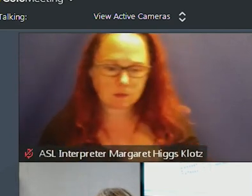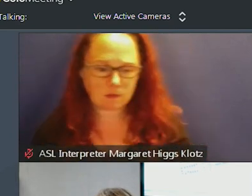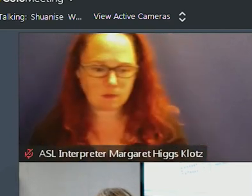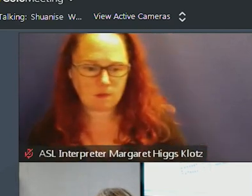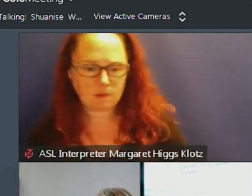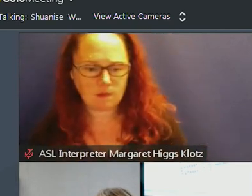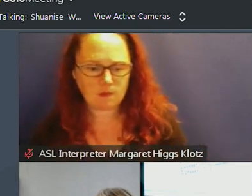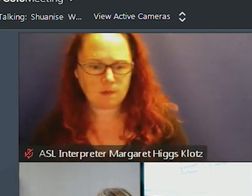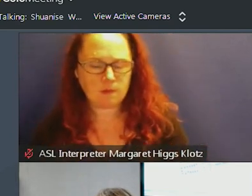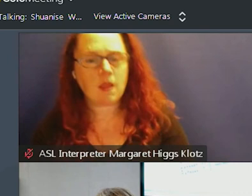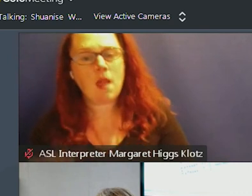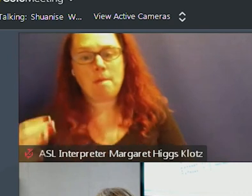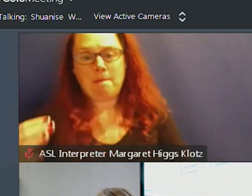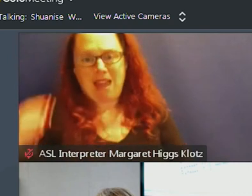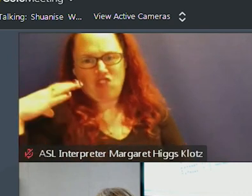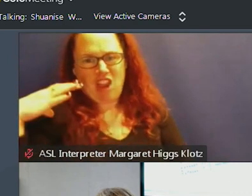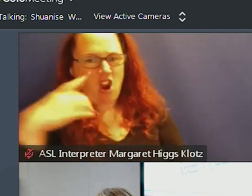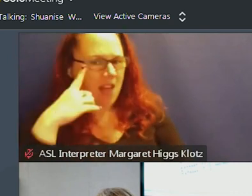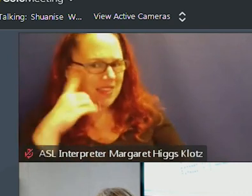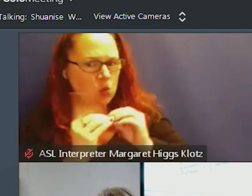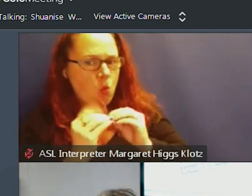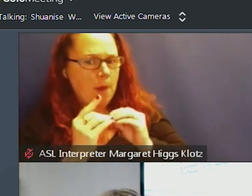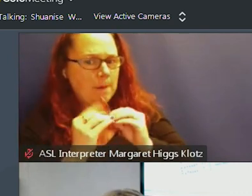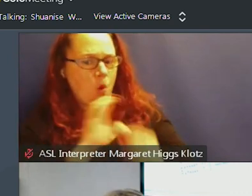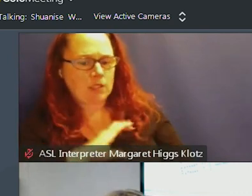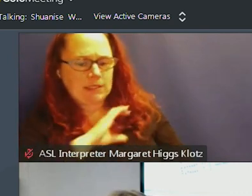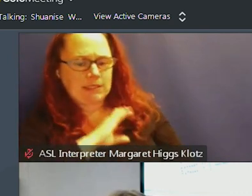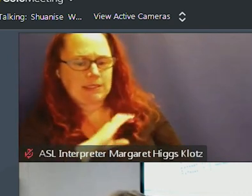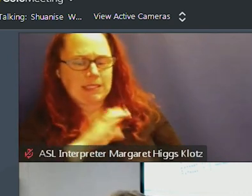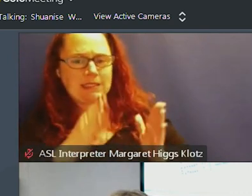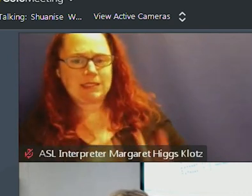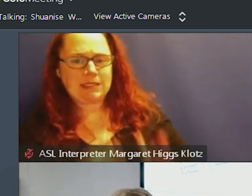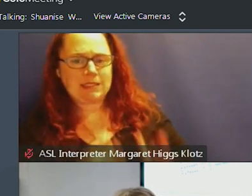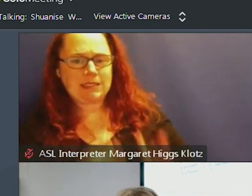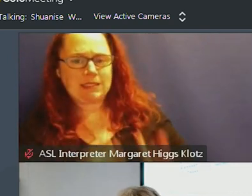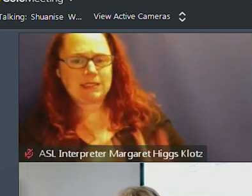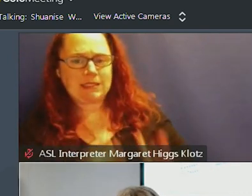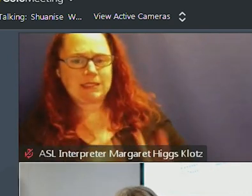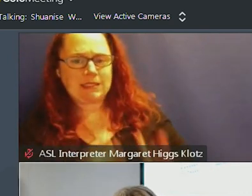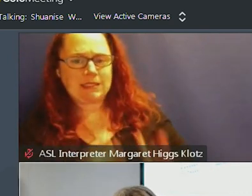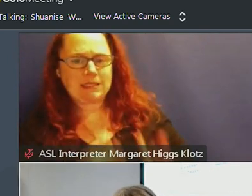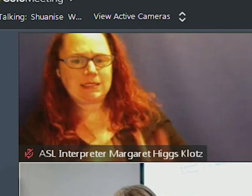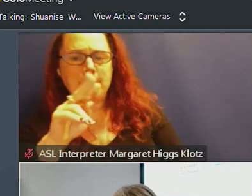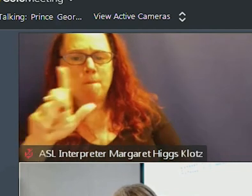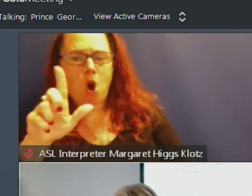Madam chair. I believe there was one more citizen Zhang, Paul, but. I'm sorry. I'm so sorry. Okay. I can't.